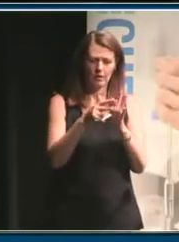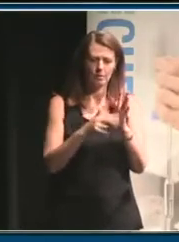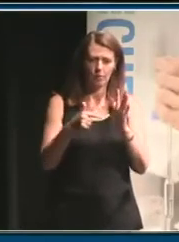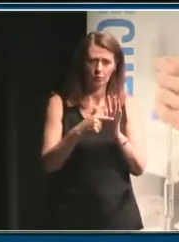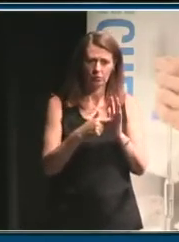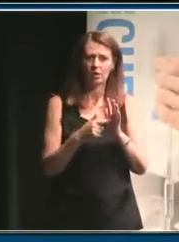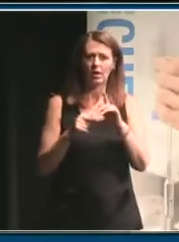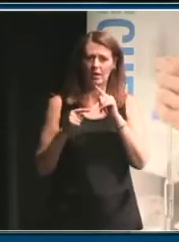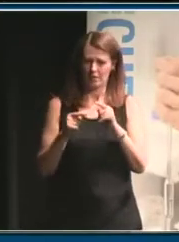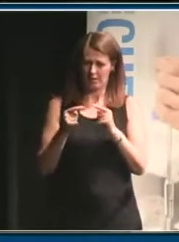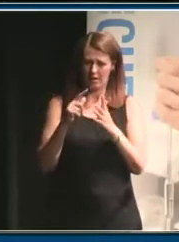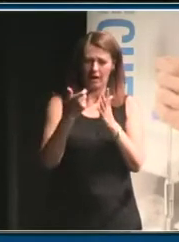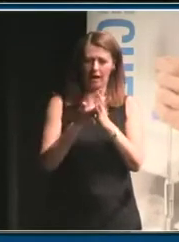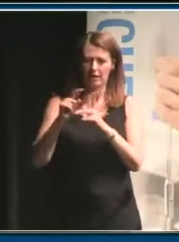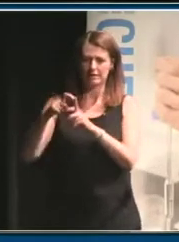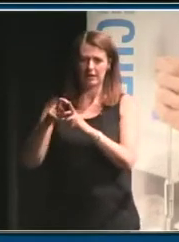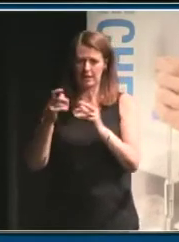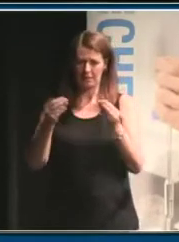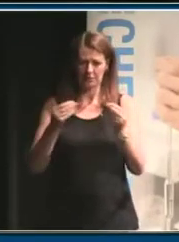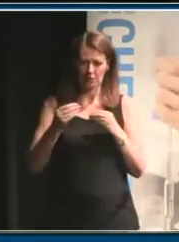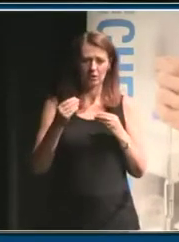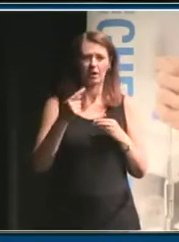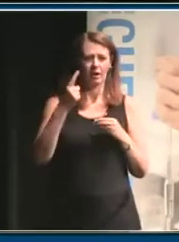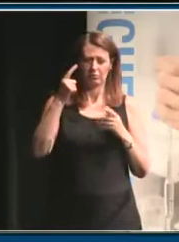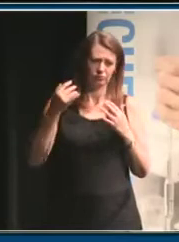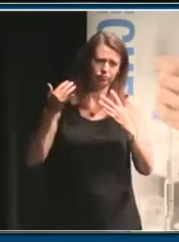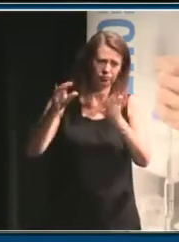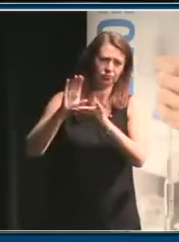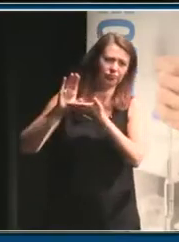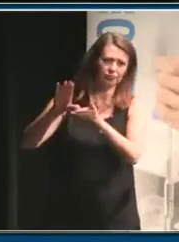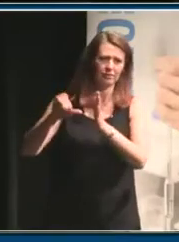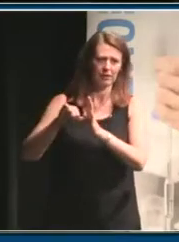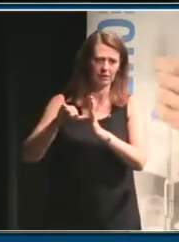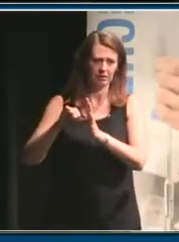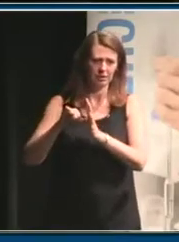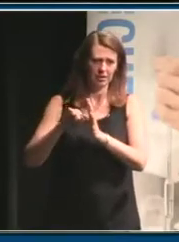dollars a year. That year their environmental compliance budget was a billion dollars a